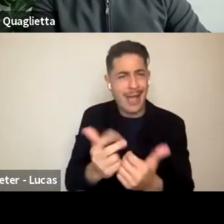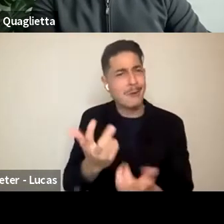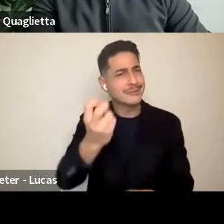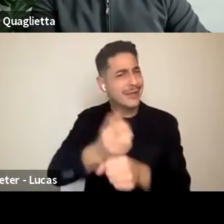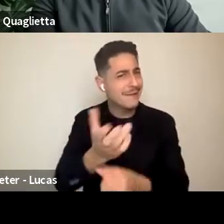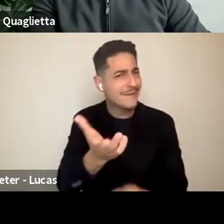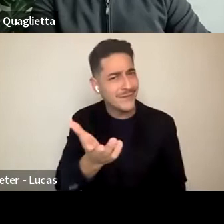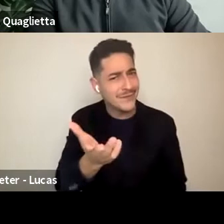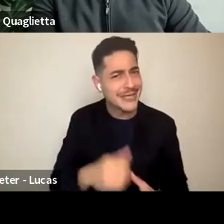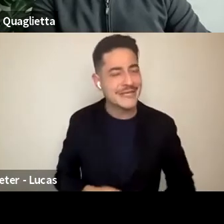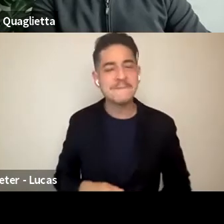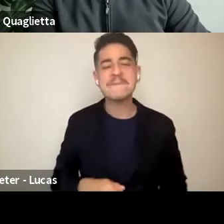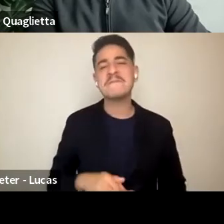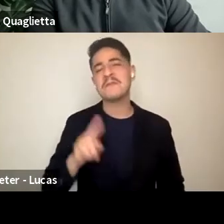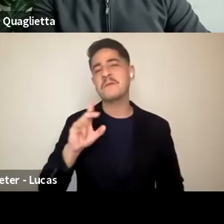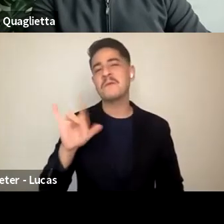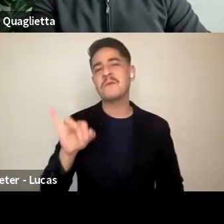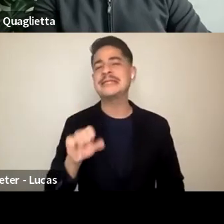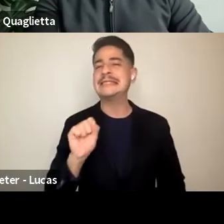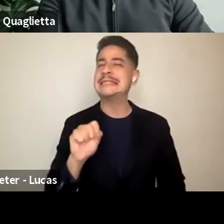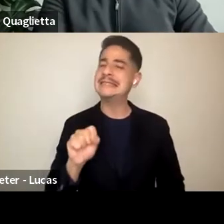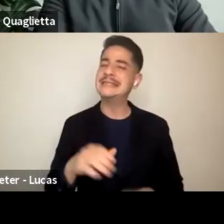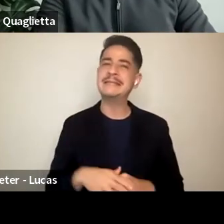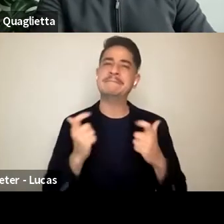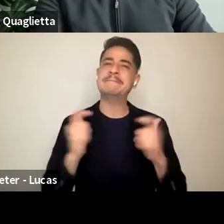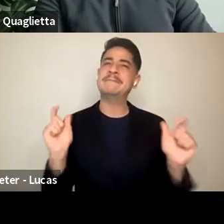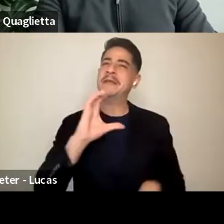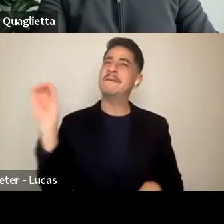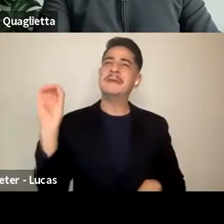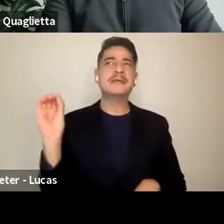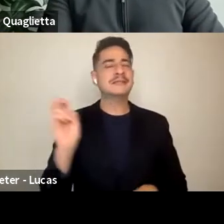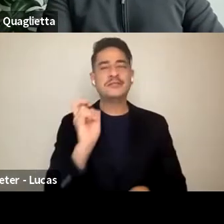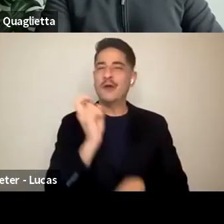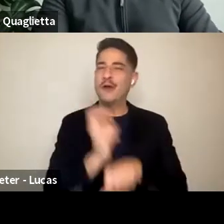And an enterprise, it's tough to discover all the different properties you own.